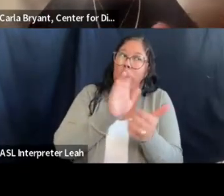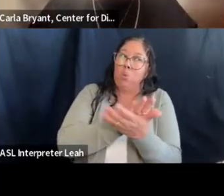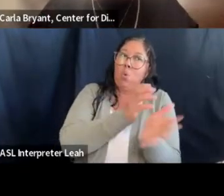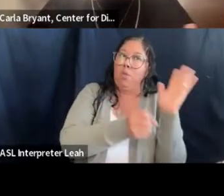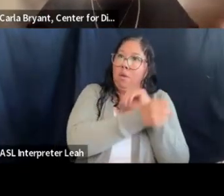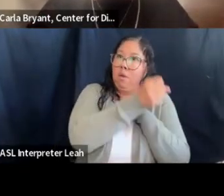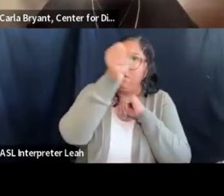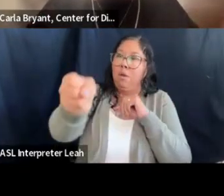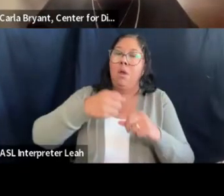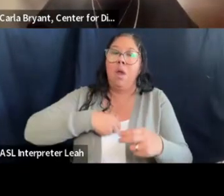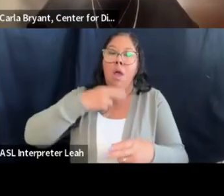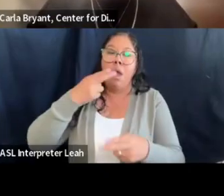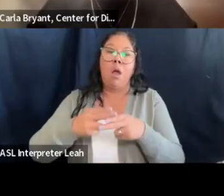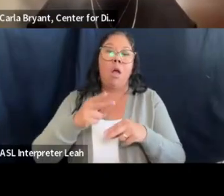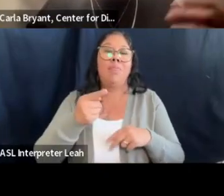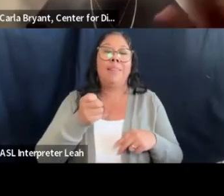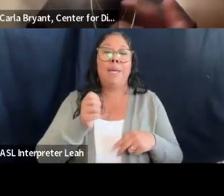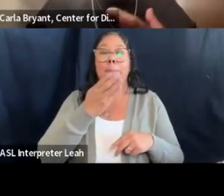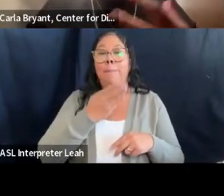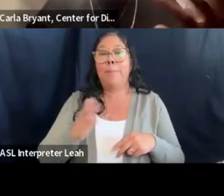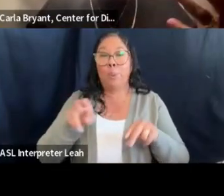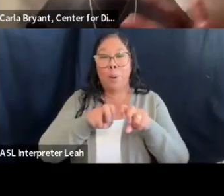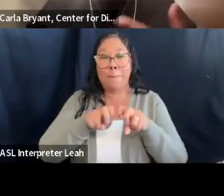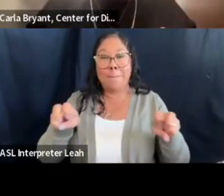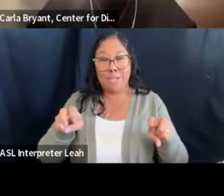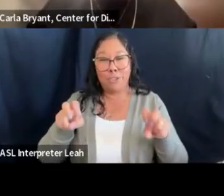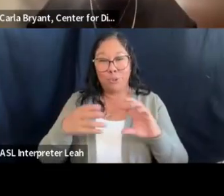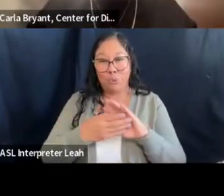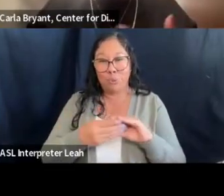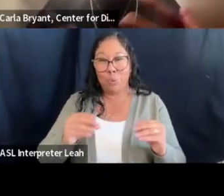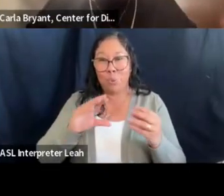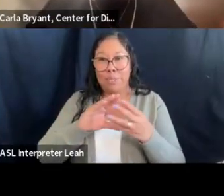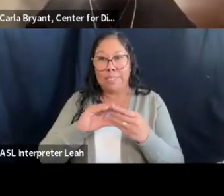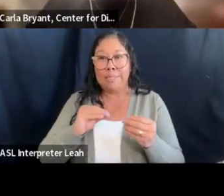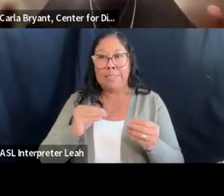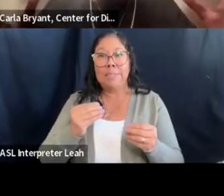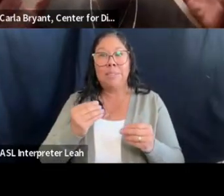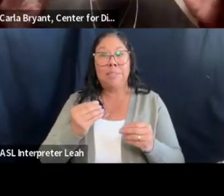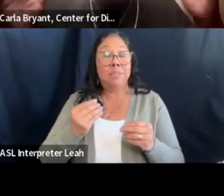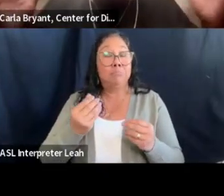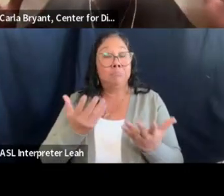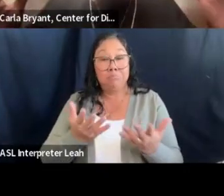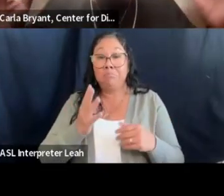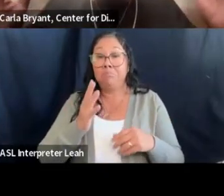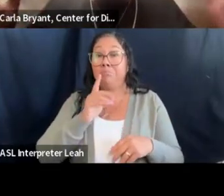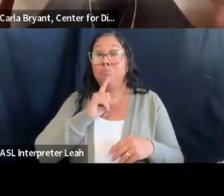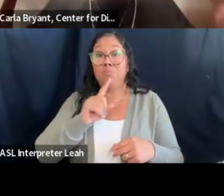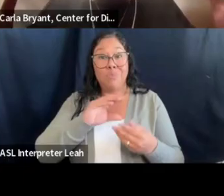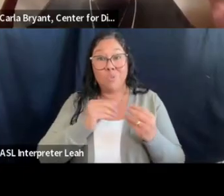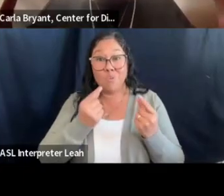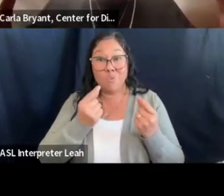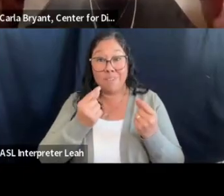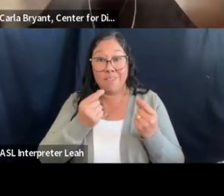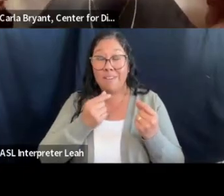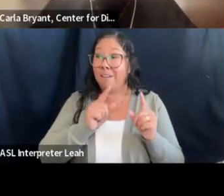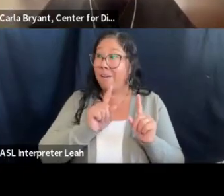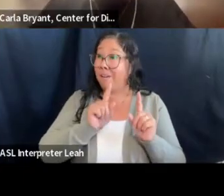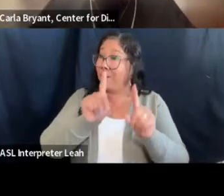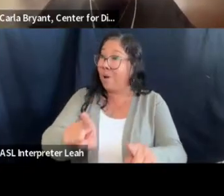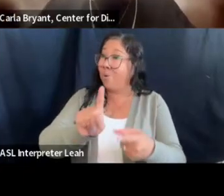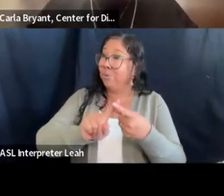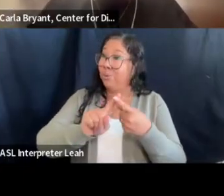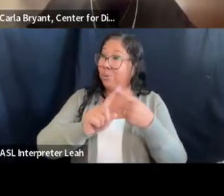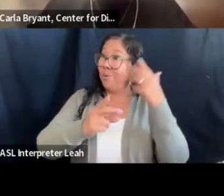it the blue bench story. Um I'm two years into this wonderful highly rated high quality school